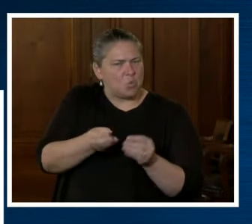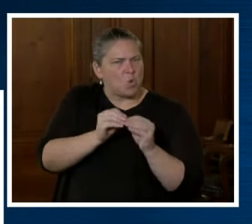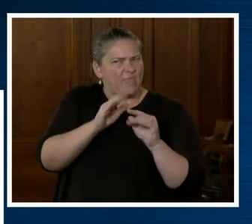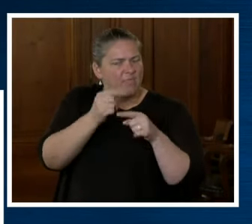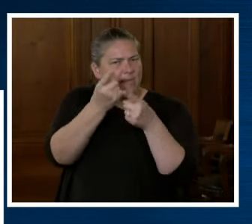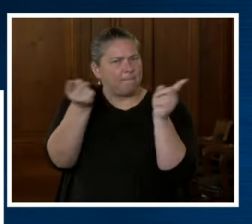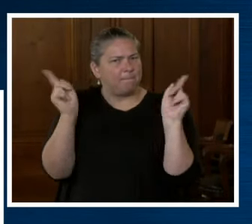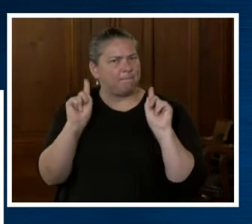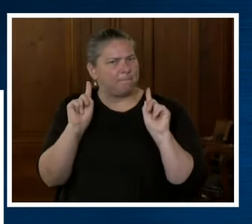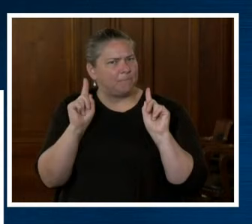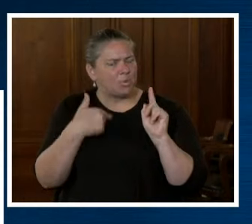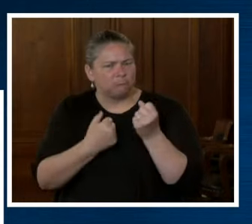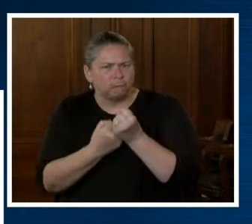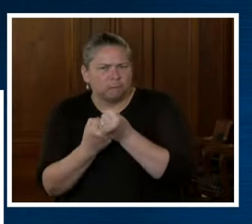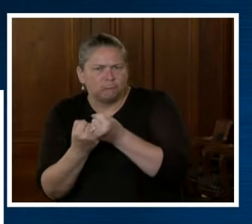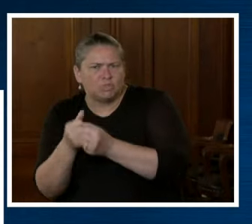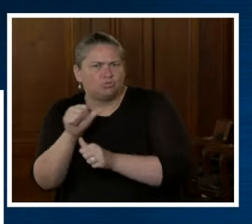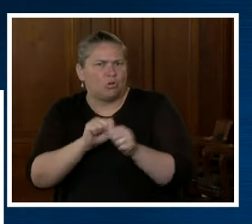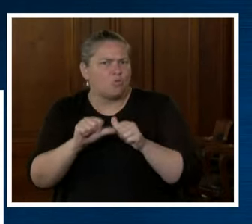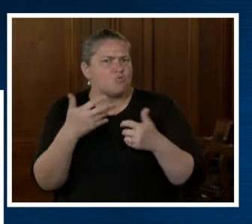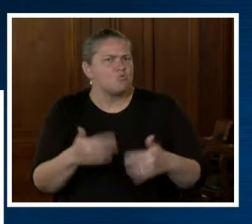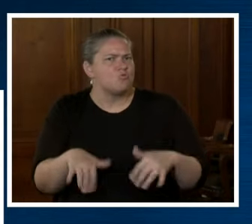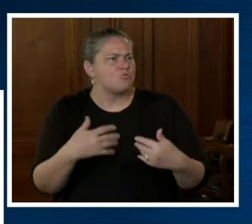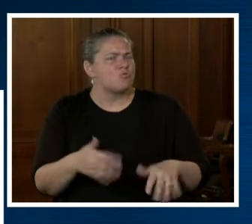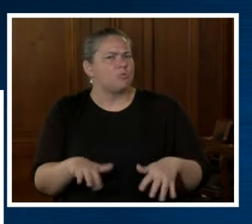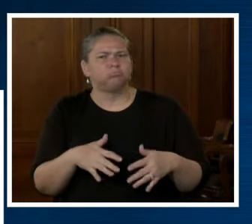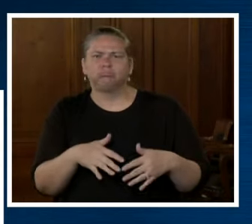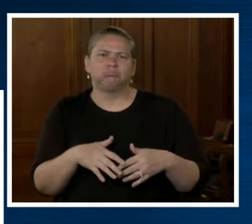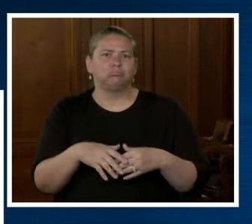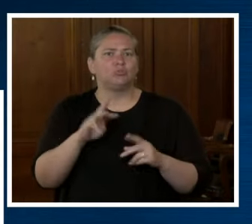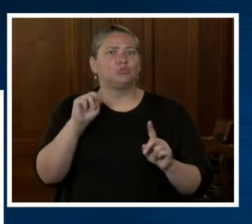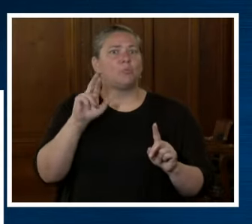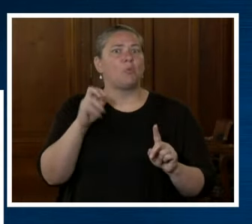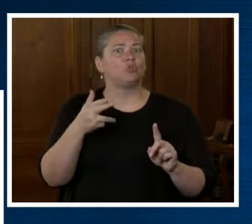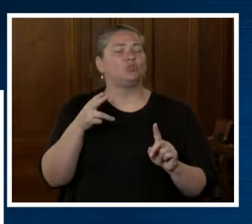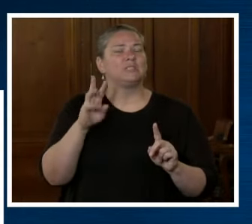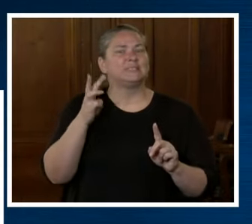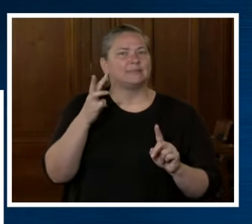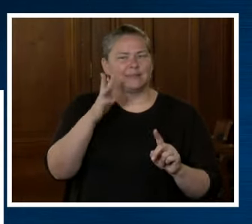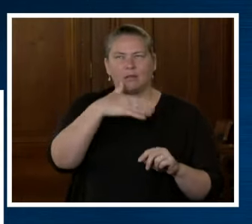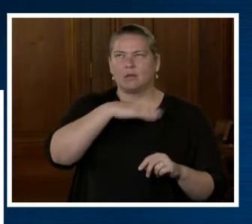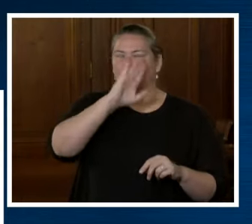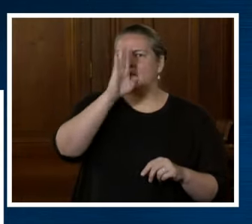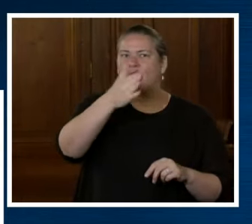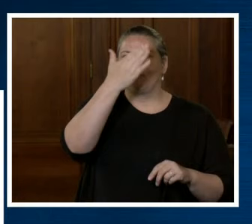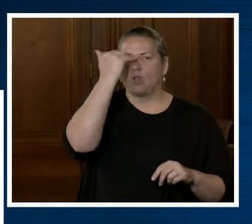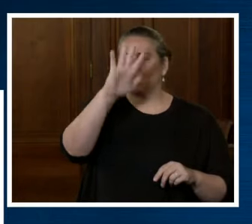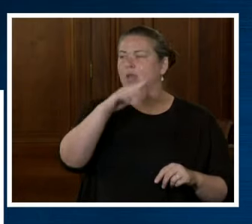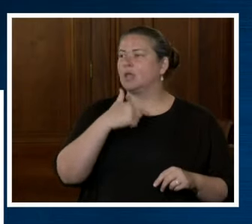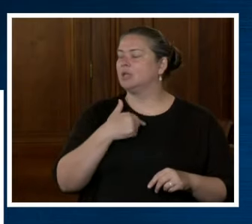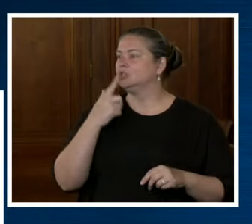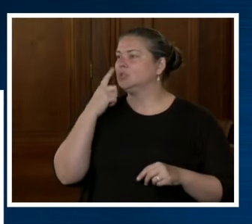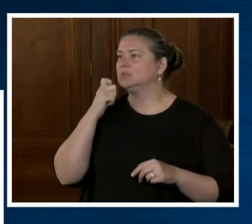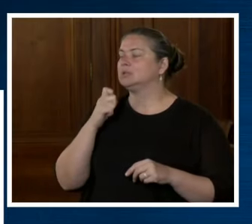PUBLIC, TALKED ABOUT DIFFERENT THINGS WE NEEDED TO DO, AND TOOK STEPS VERY EARLY ON THAT SET THE